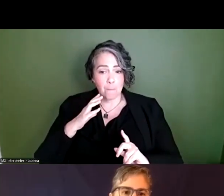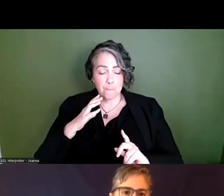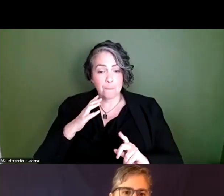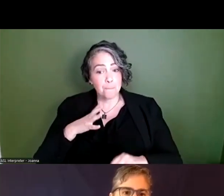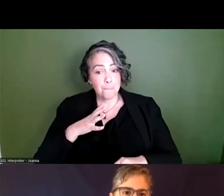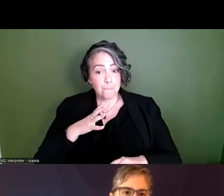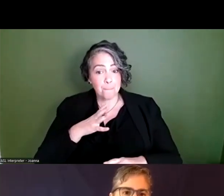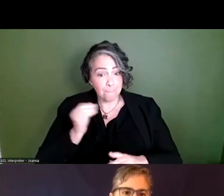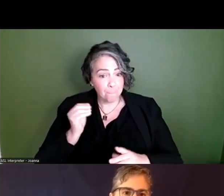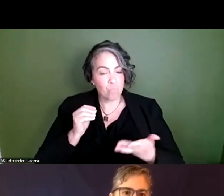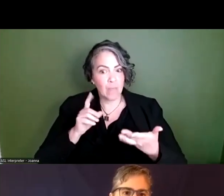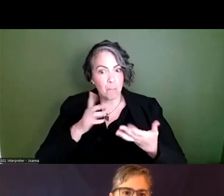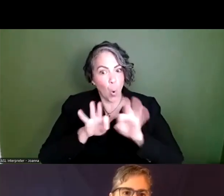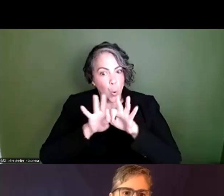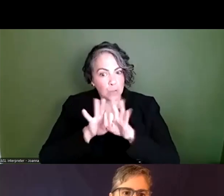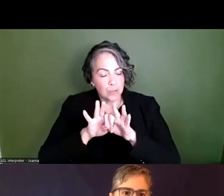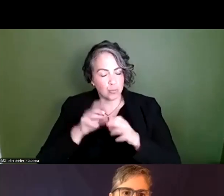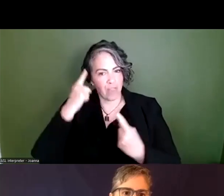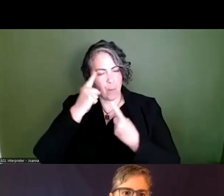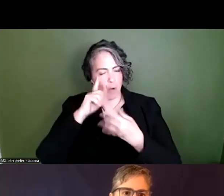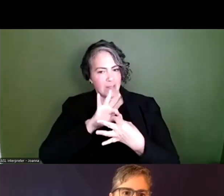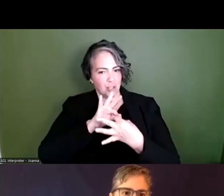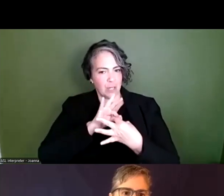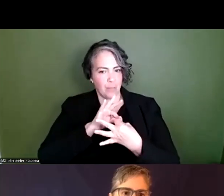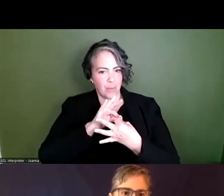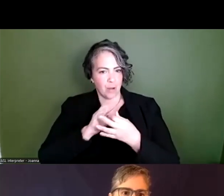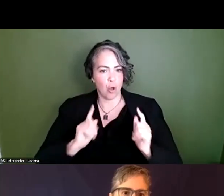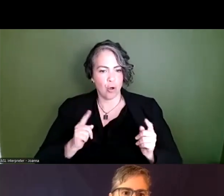partnering, like when we learn, when we meet new people who have different experiences and